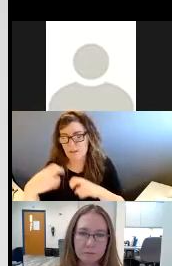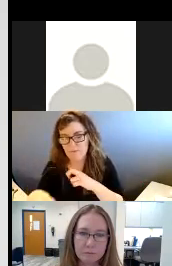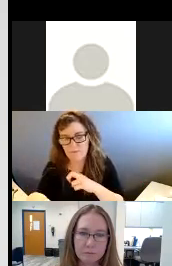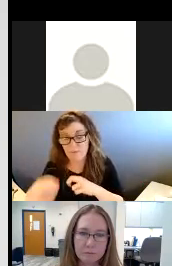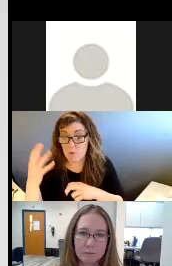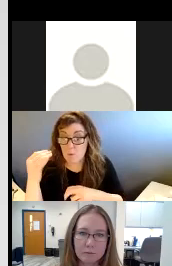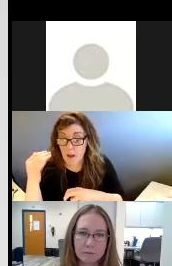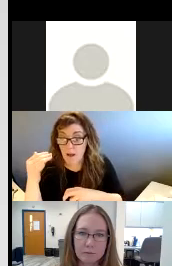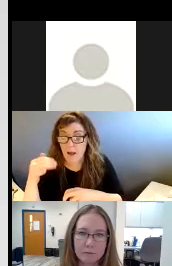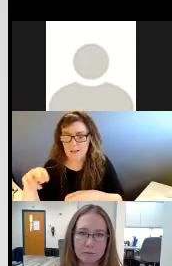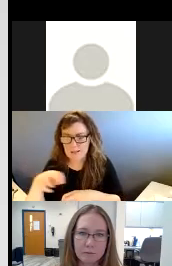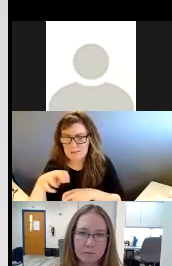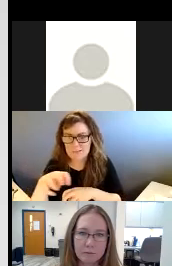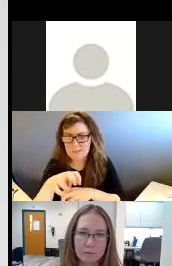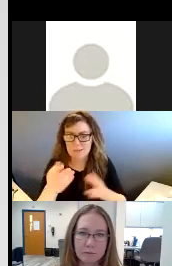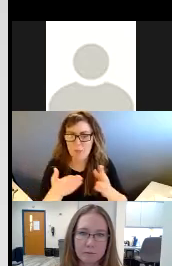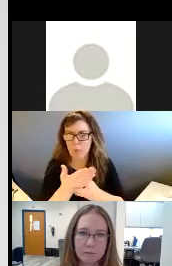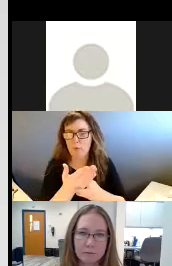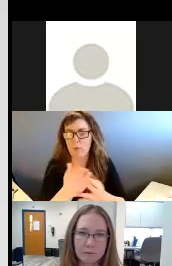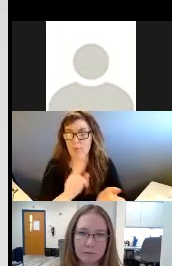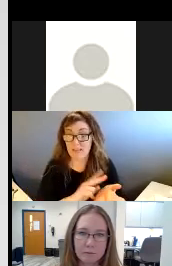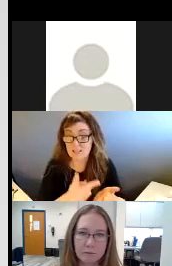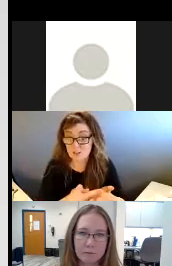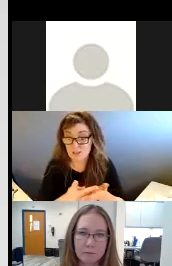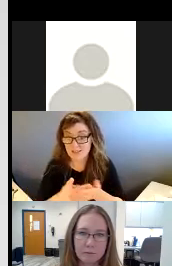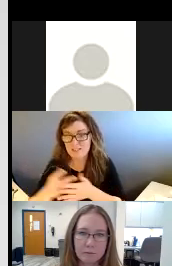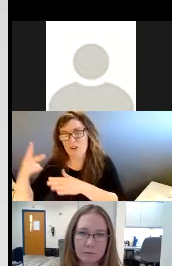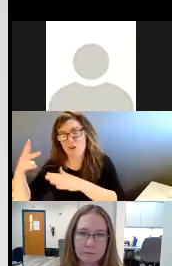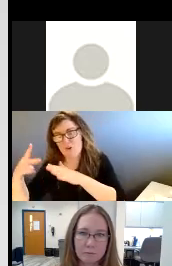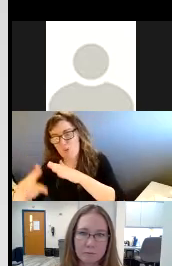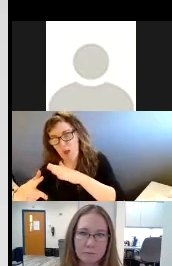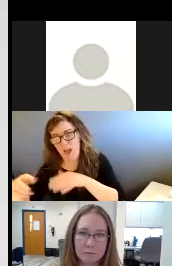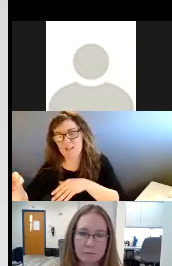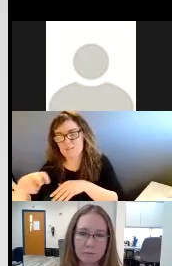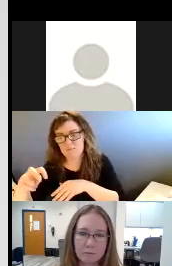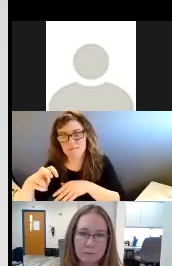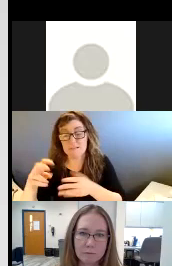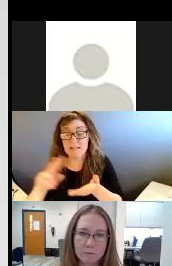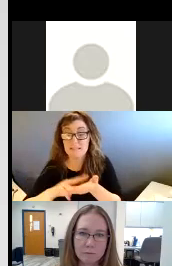SO, THEY WOULD HAVE TO COME FROM THE GARAGE ALL THE WAY THROUGH THE KITCHEN AND THEN ACCESS THESE AREAS.